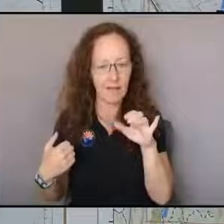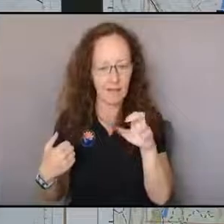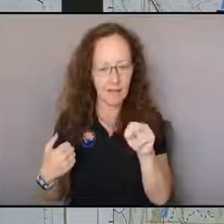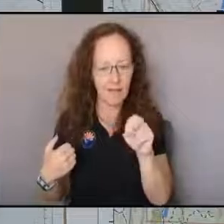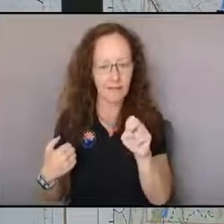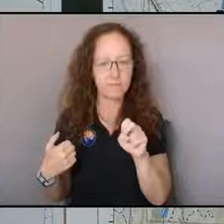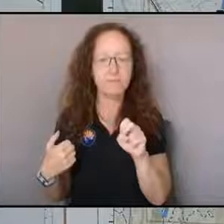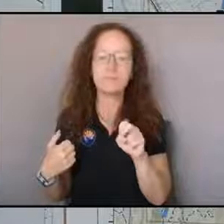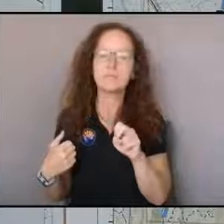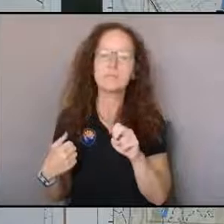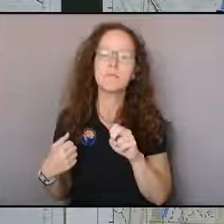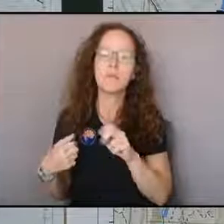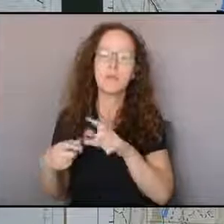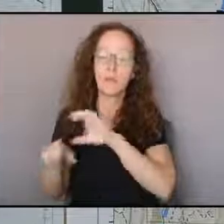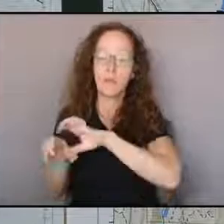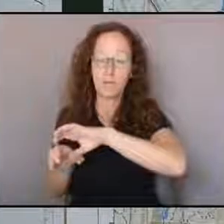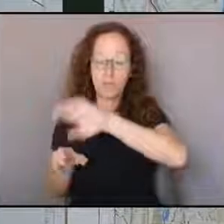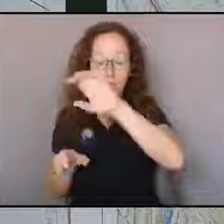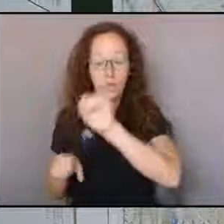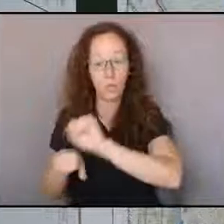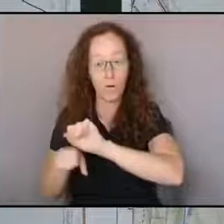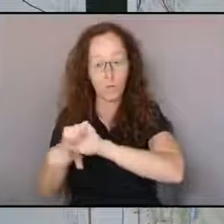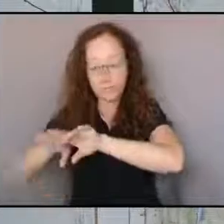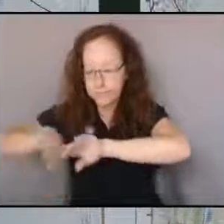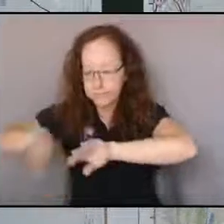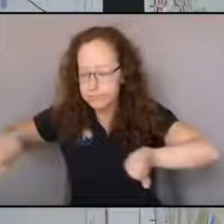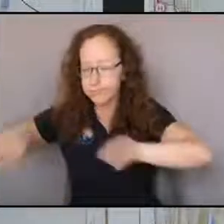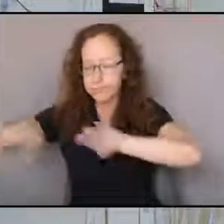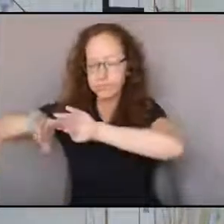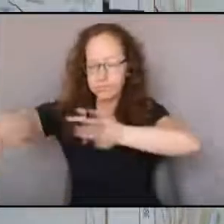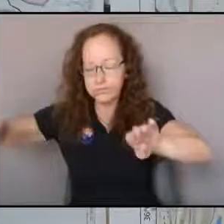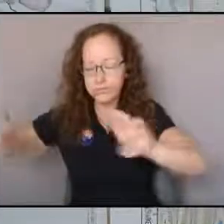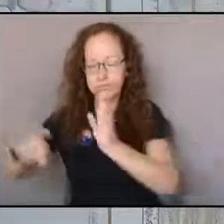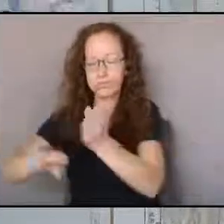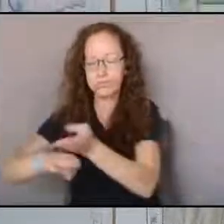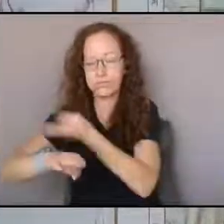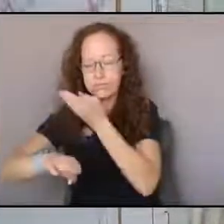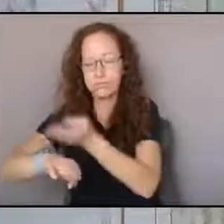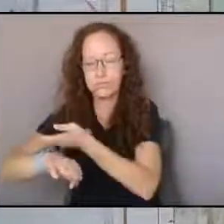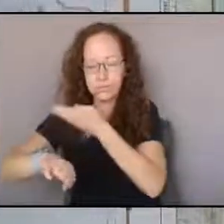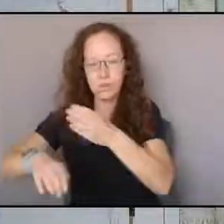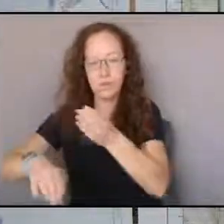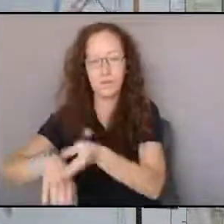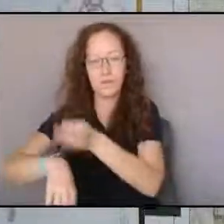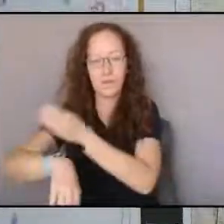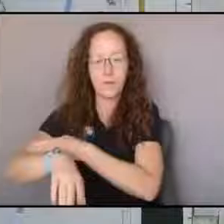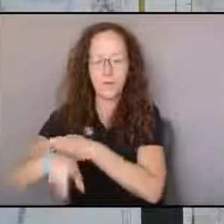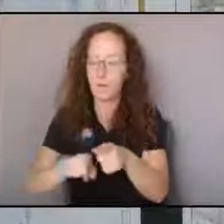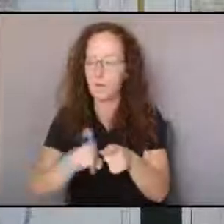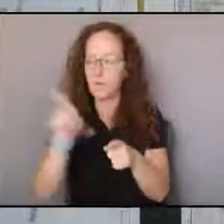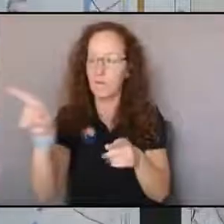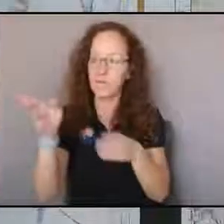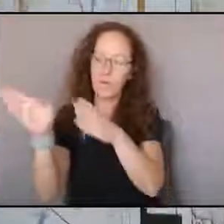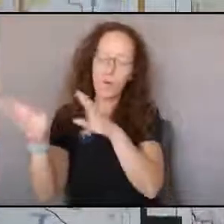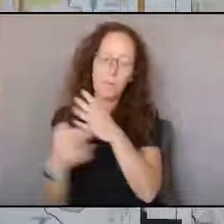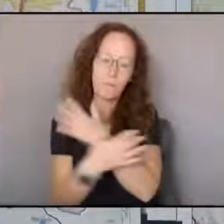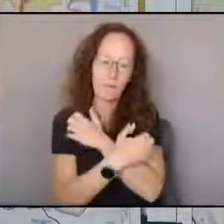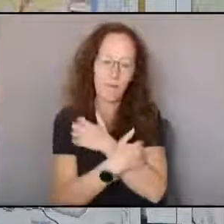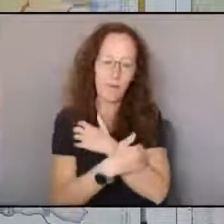AND CONTINUING TO WORK TO IMPROVE THAT DOZER LINE ALONG THE ROADS DOWN TO BEAR MOUNTAIN AND BACK OUT AND UP TO